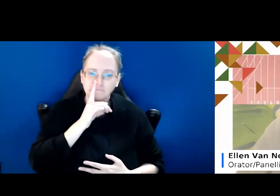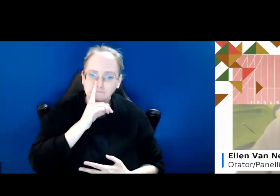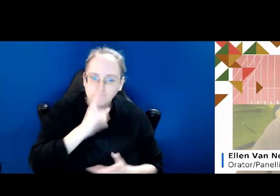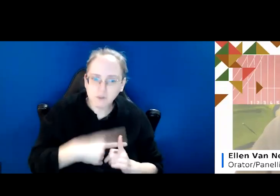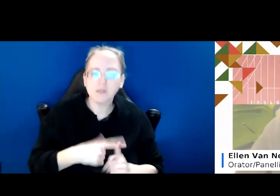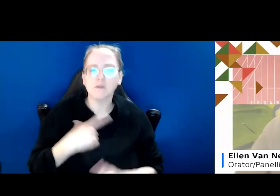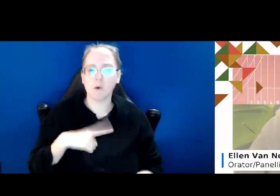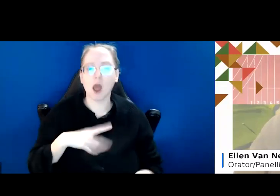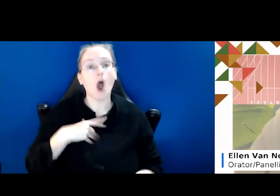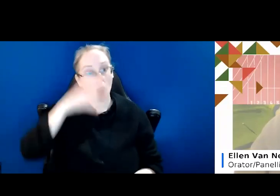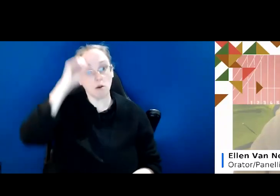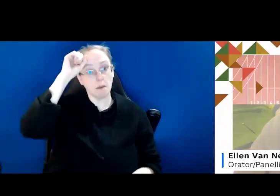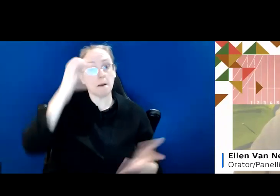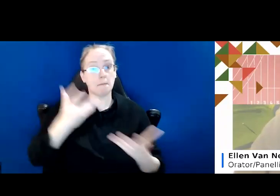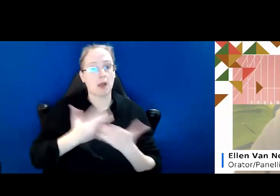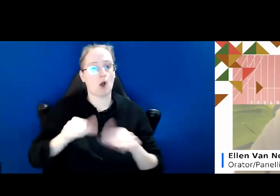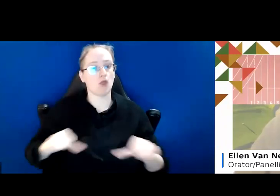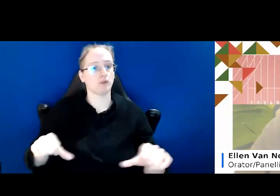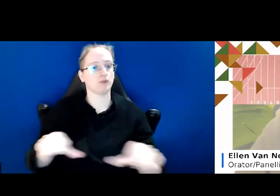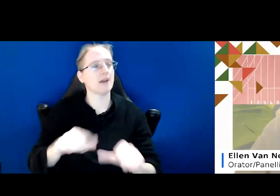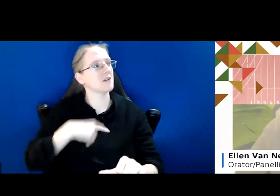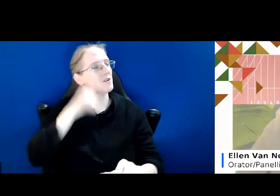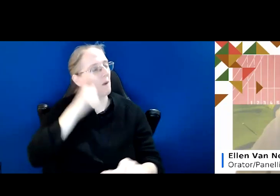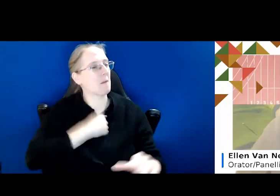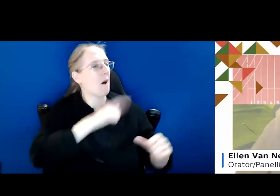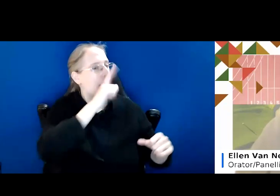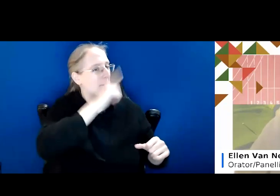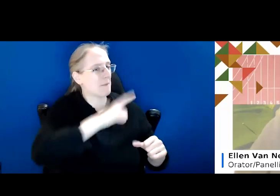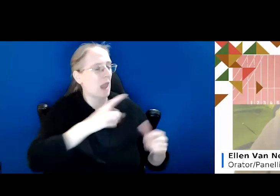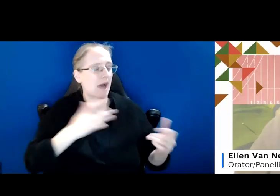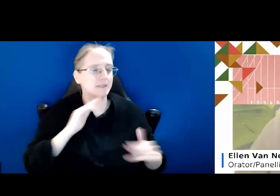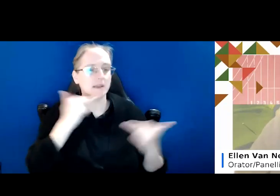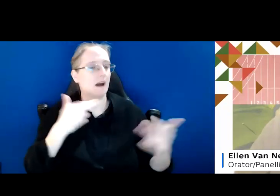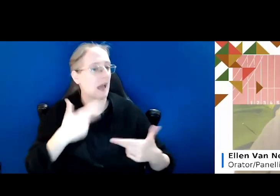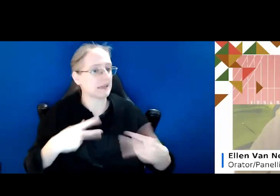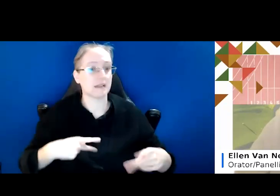where my mob sang and danced and kicked a ball since the first sunrise